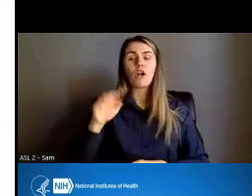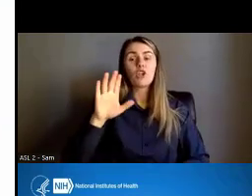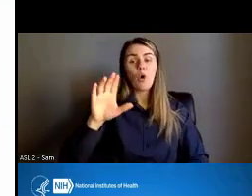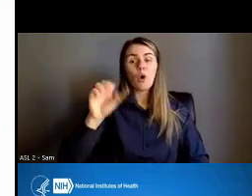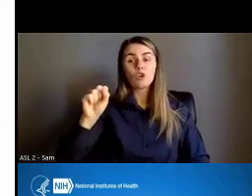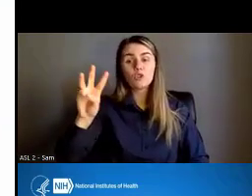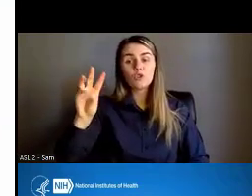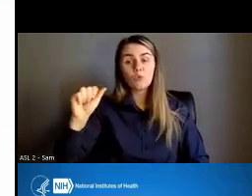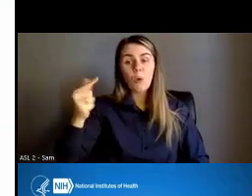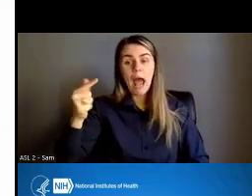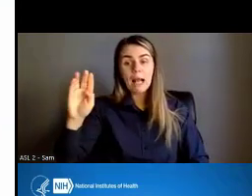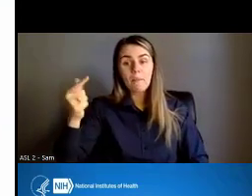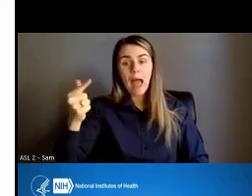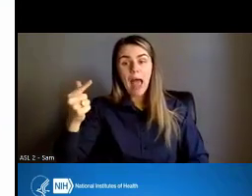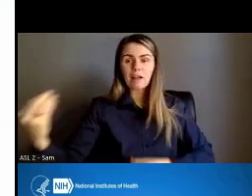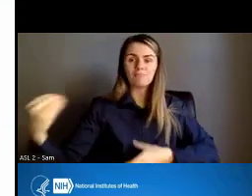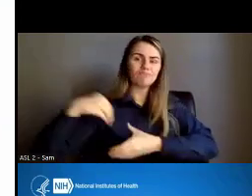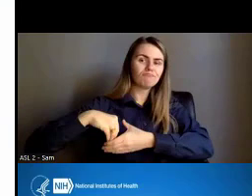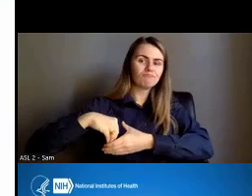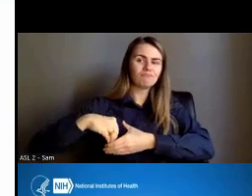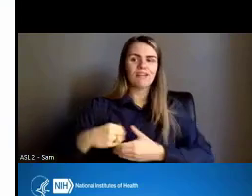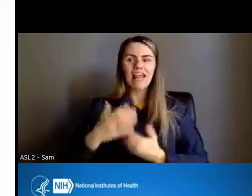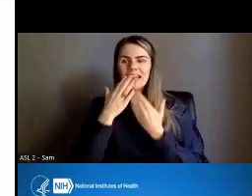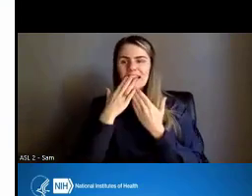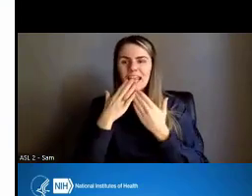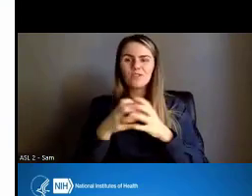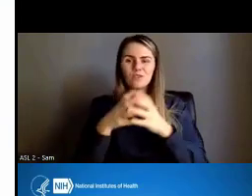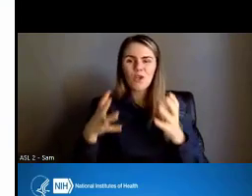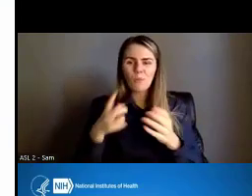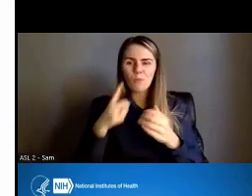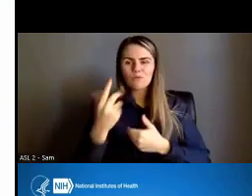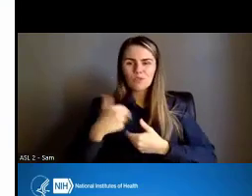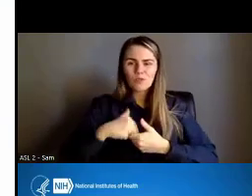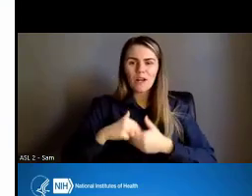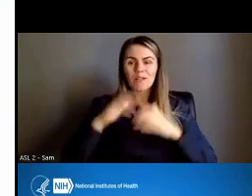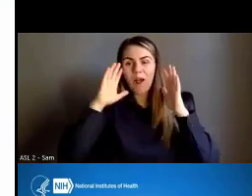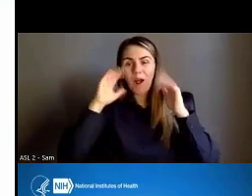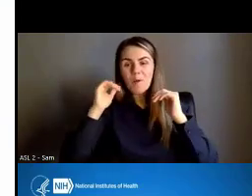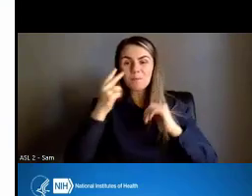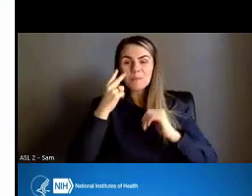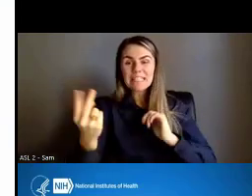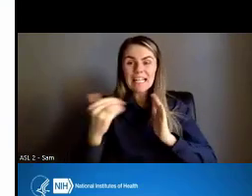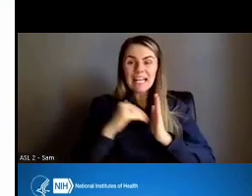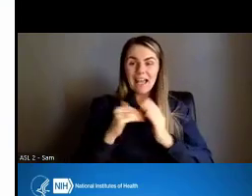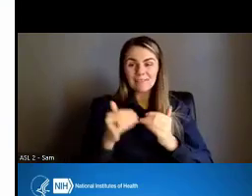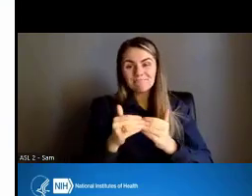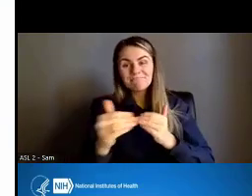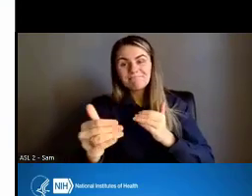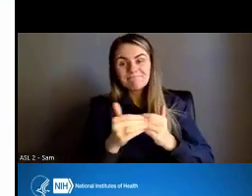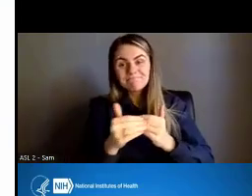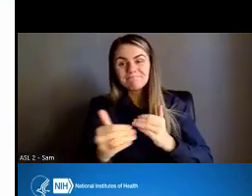And we thank you so, so much for joining us today and hope that we'll see you again over the next couple of days. Bye-bye.